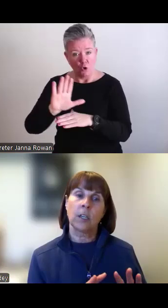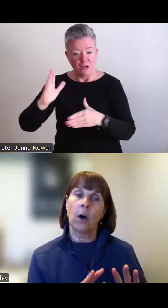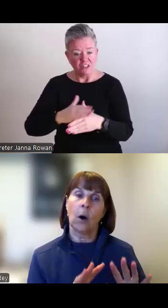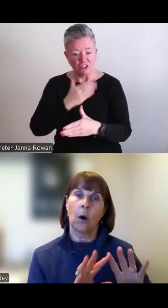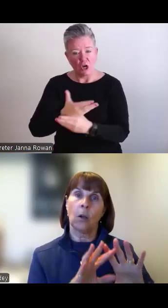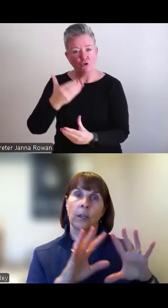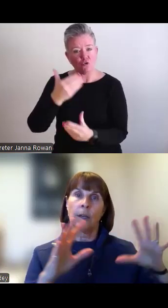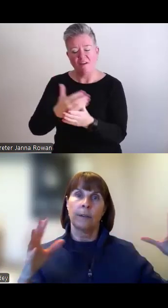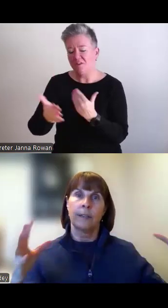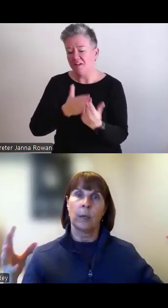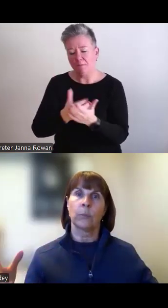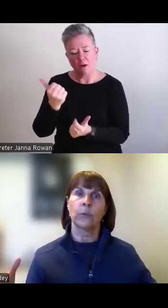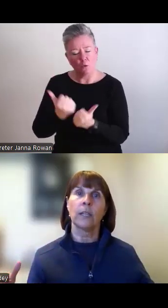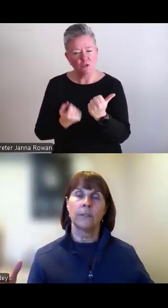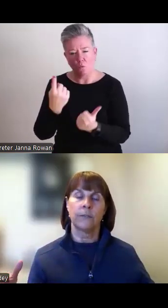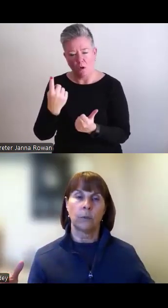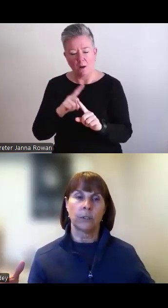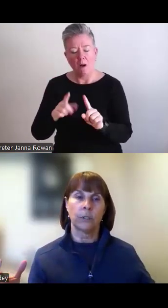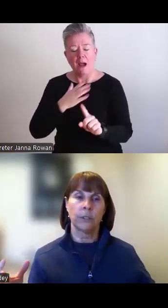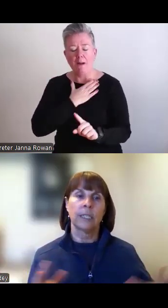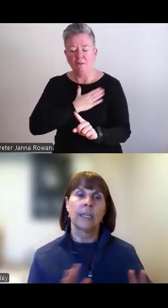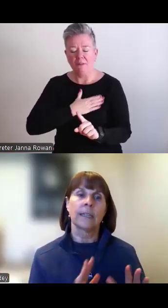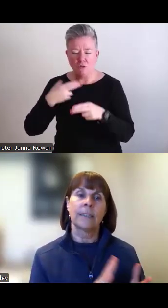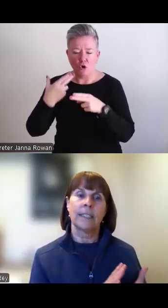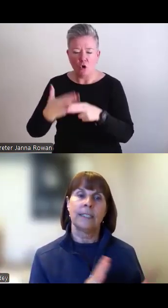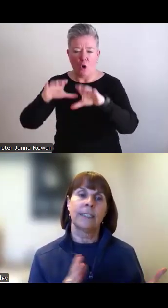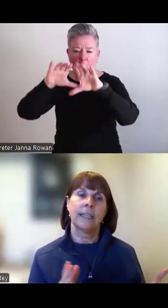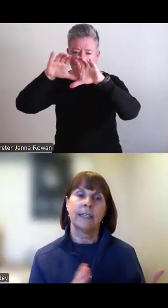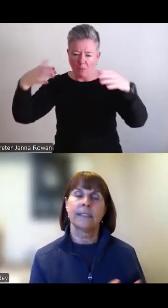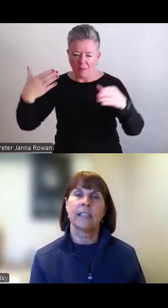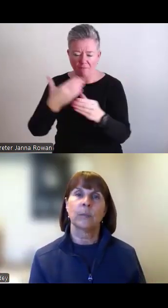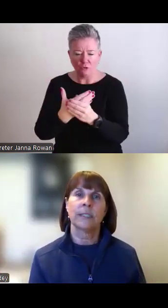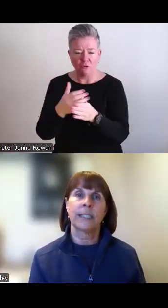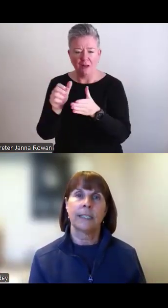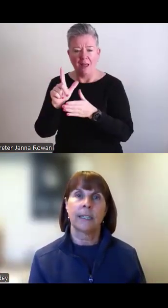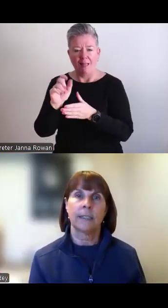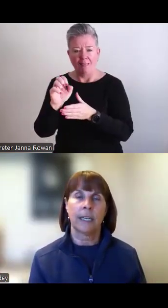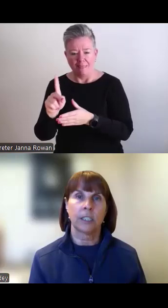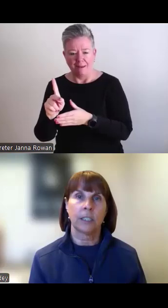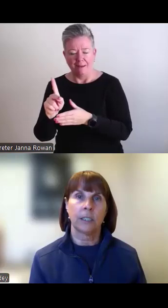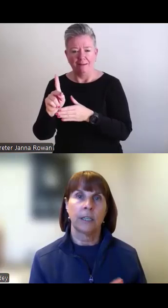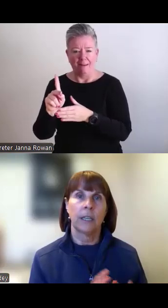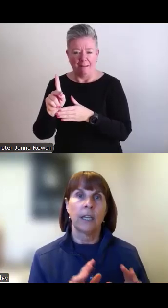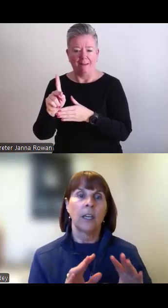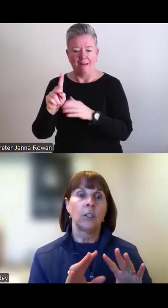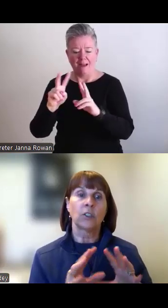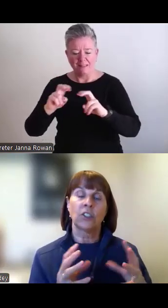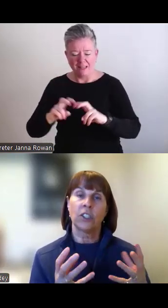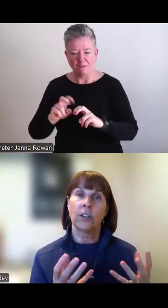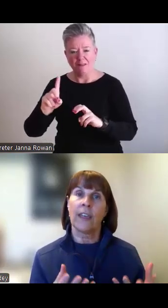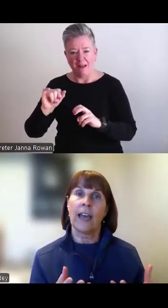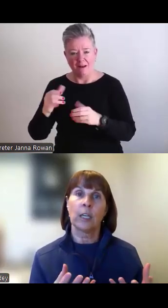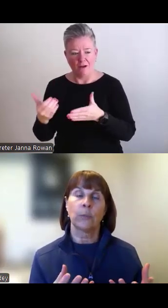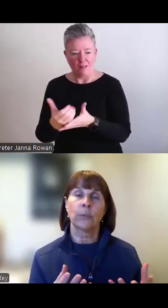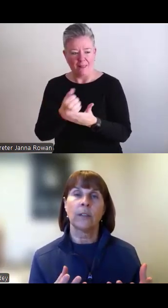Please call the umbrella folder "LEAD-K Assessment Data Collection." You'll share that